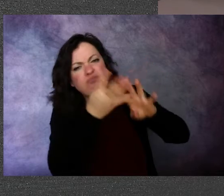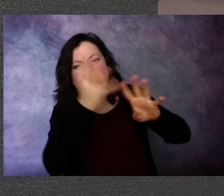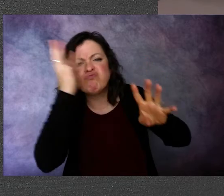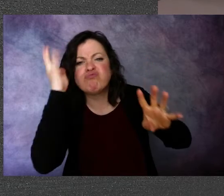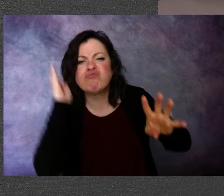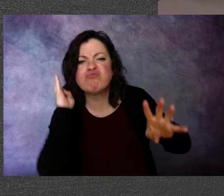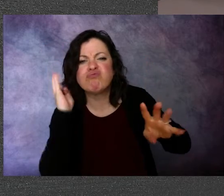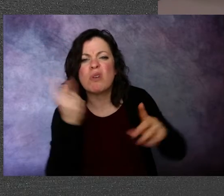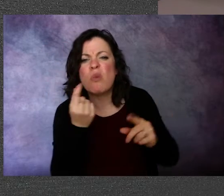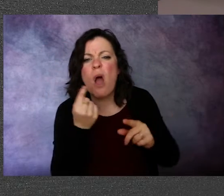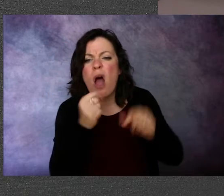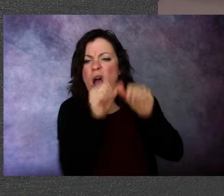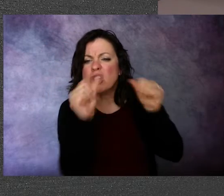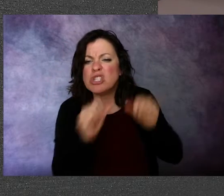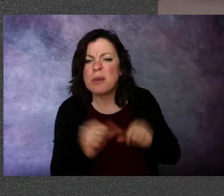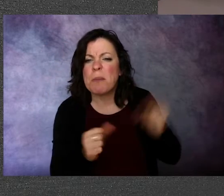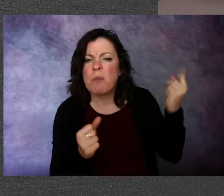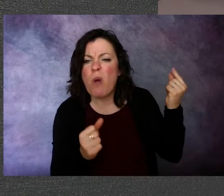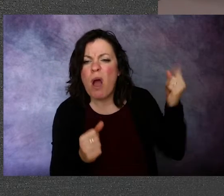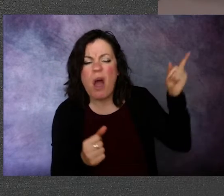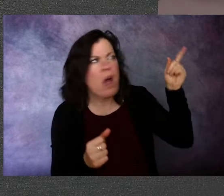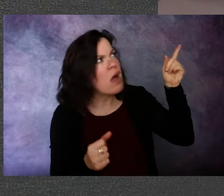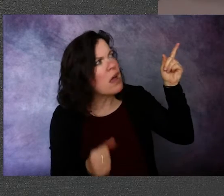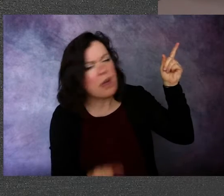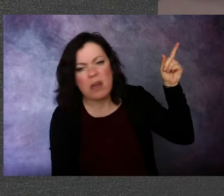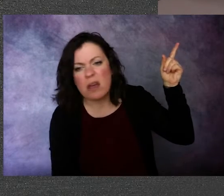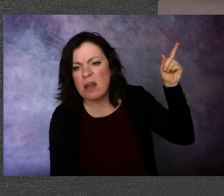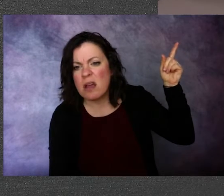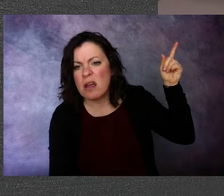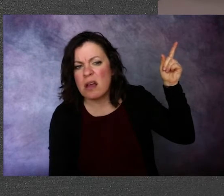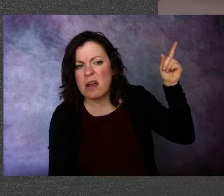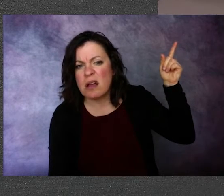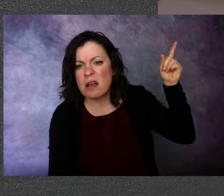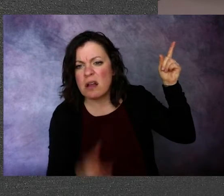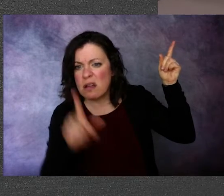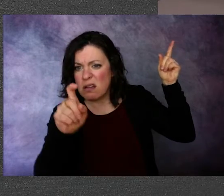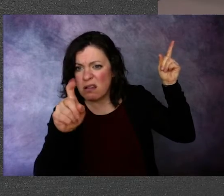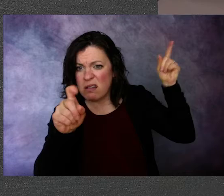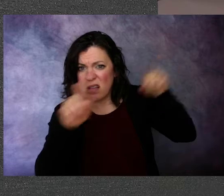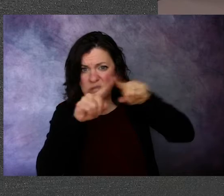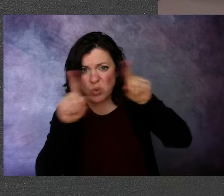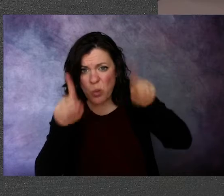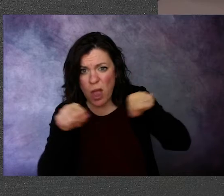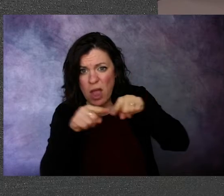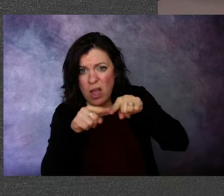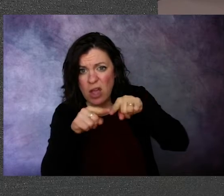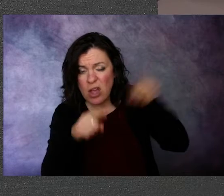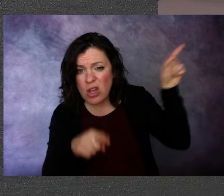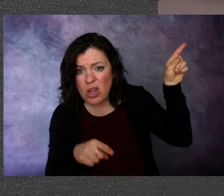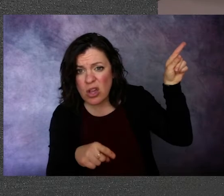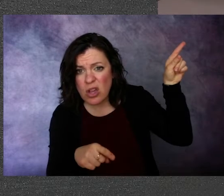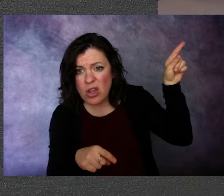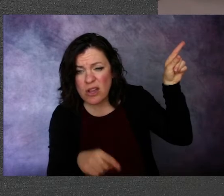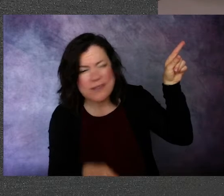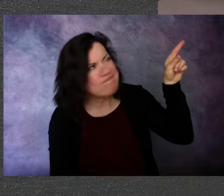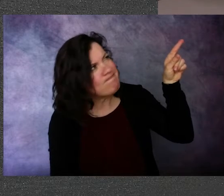for the plates on our stegosaurus? What do you think? Square? Mm, maybe not.